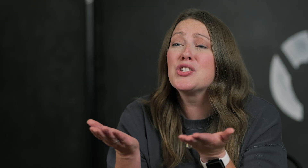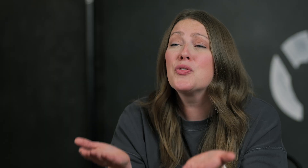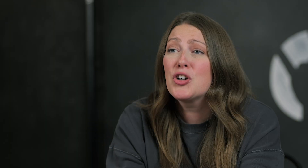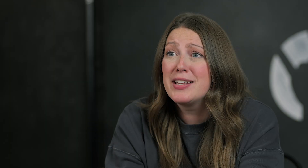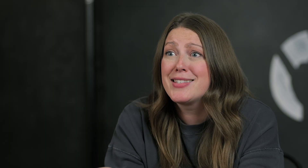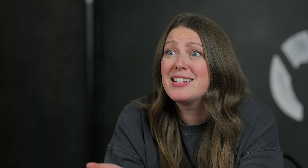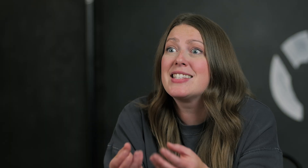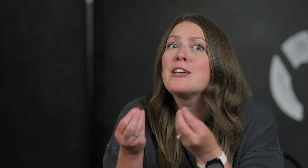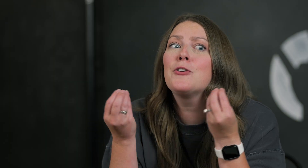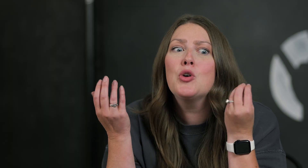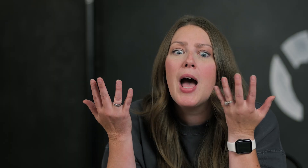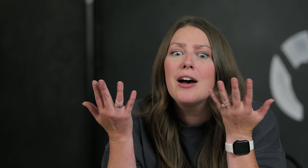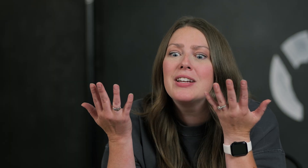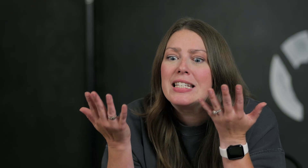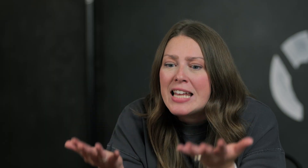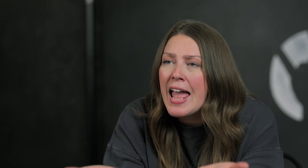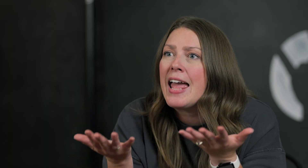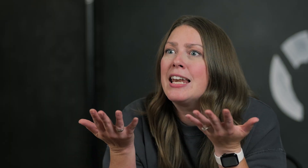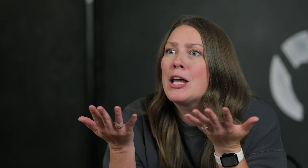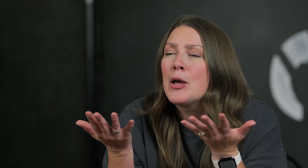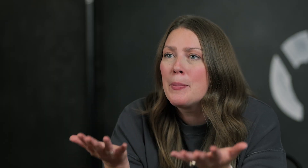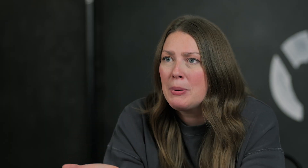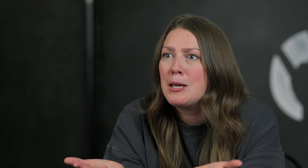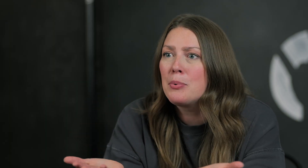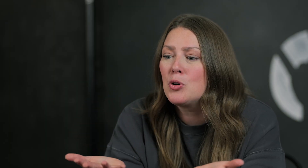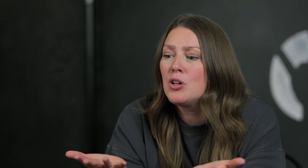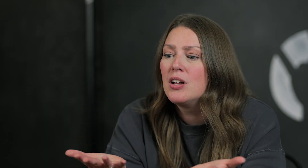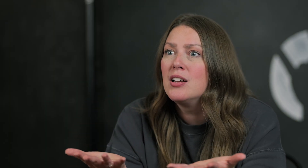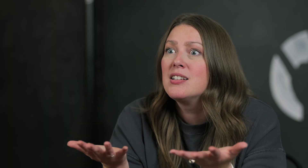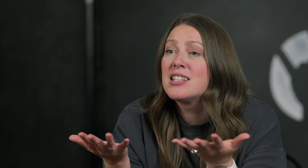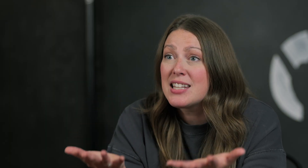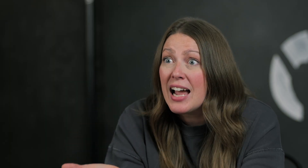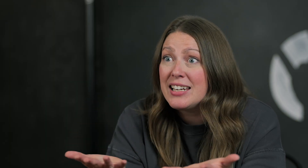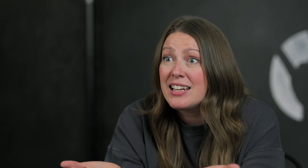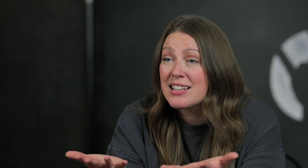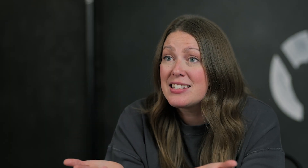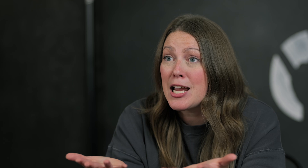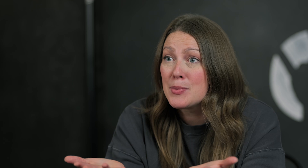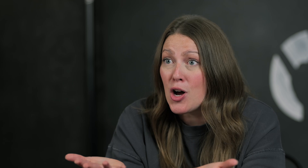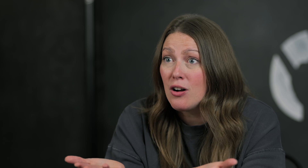So, for instance, if you have ten people signing the same song,